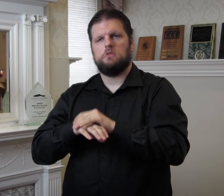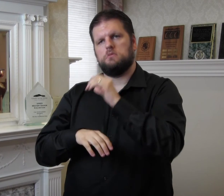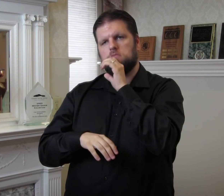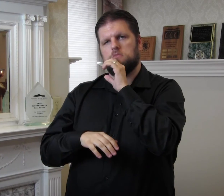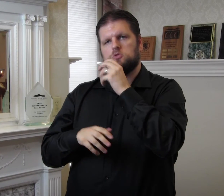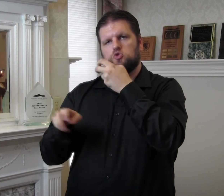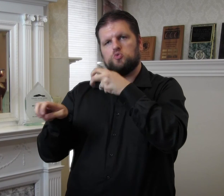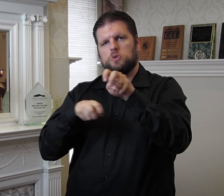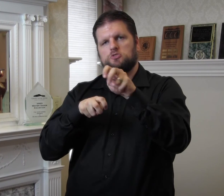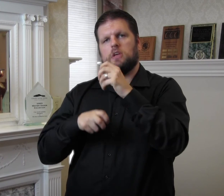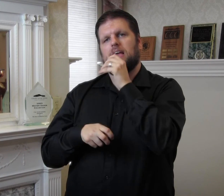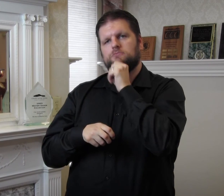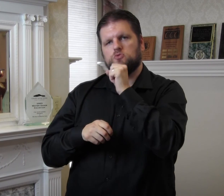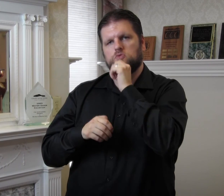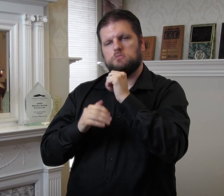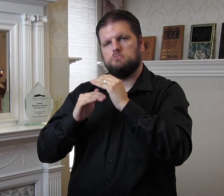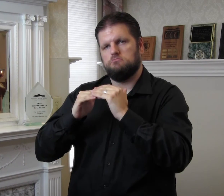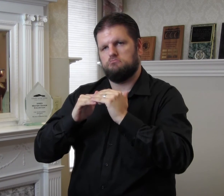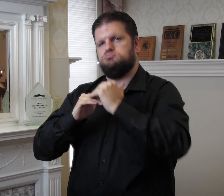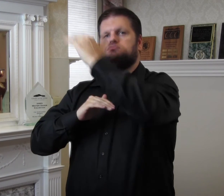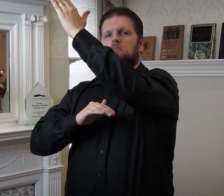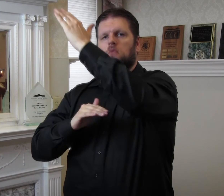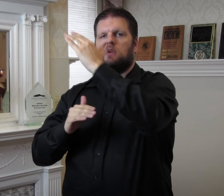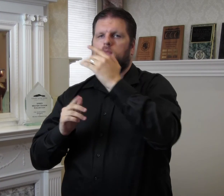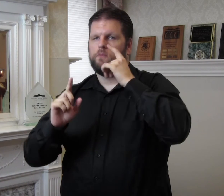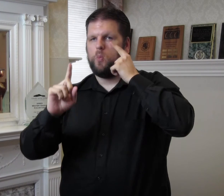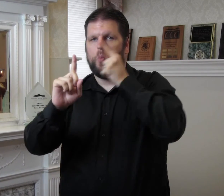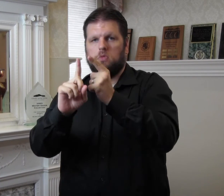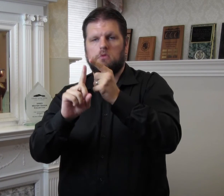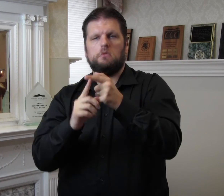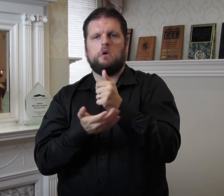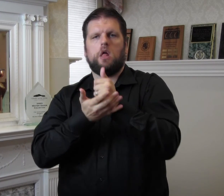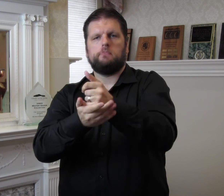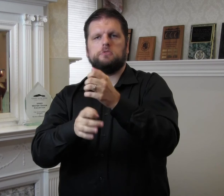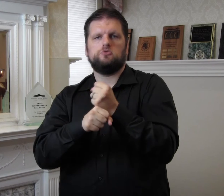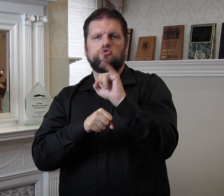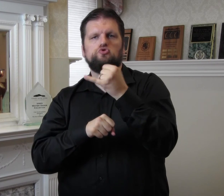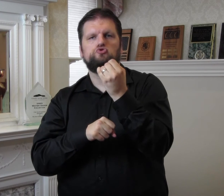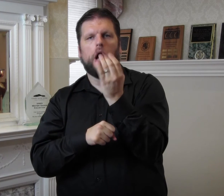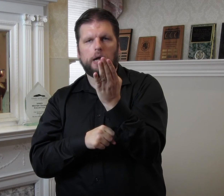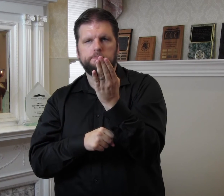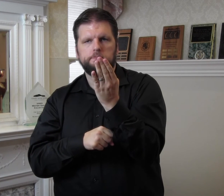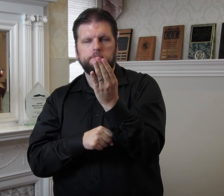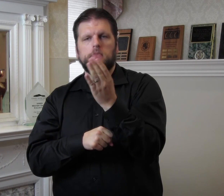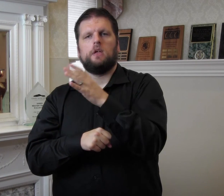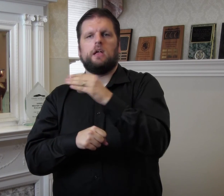I'm focused on those transition ages and up. The purpose of my job is to help individuals